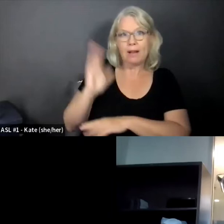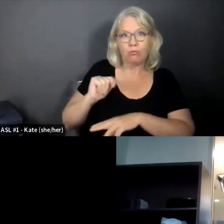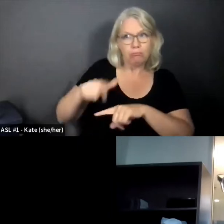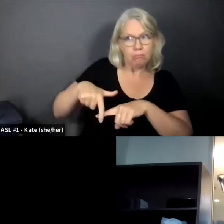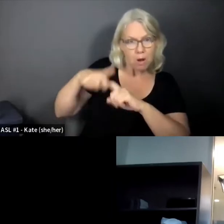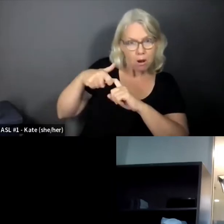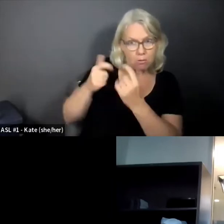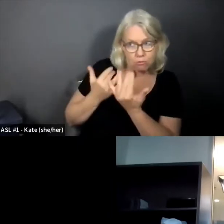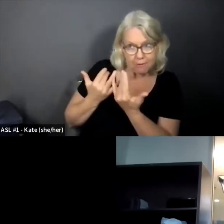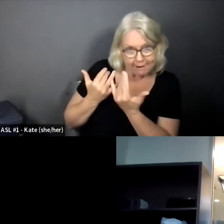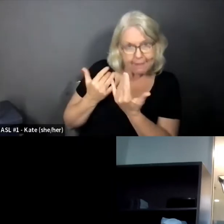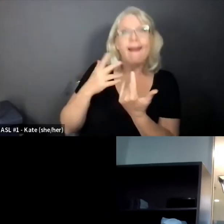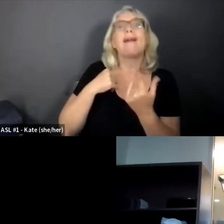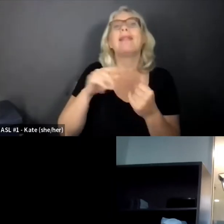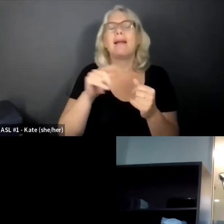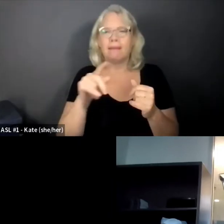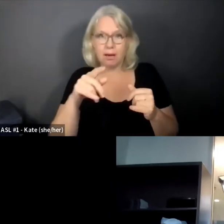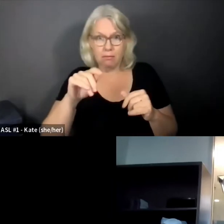WINDOW.